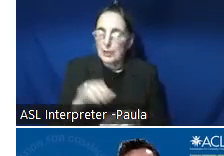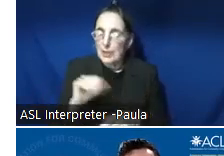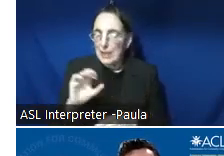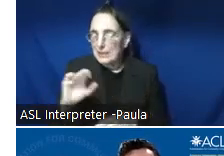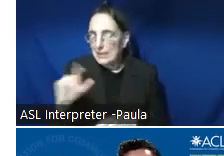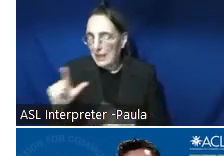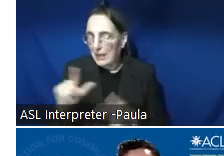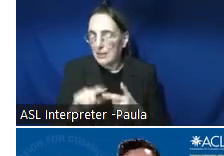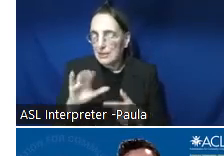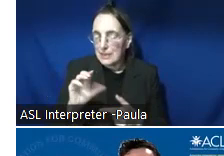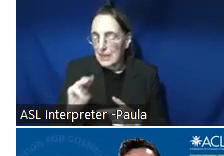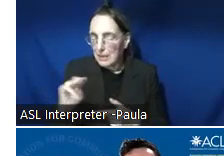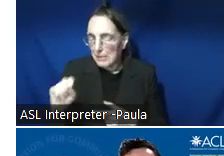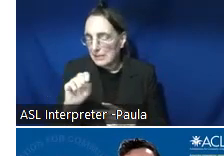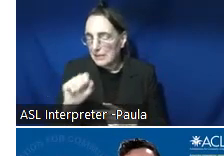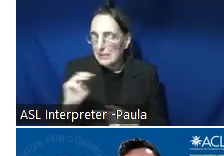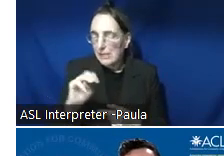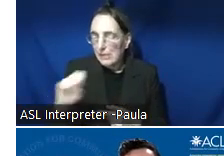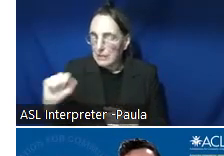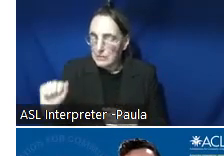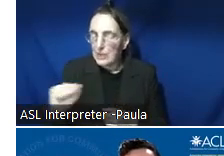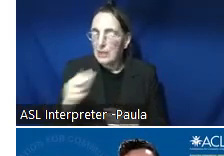ASPE, HRSA, HUD, and subject matter experts.